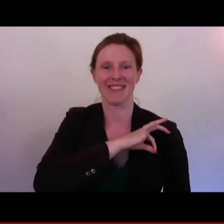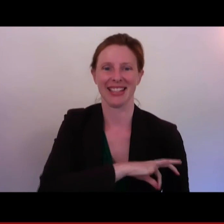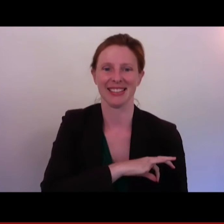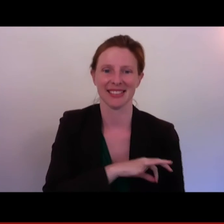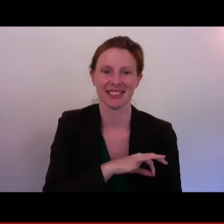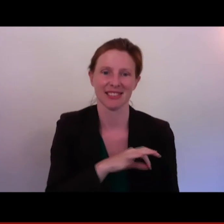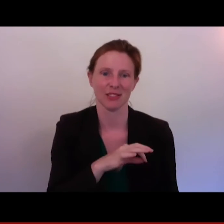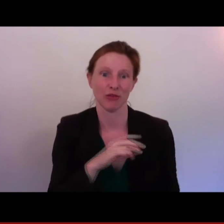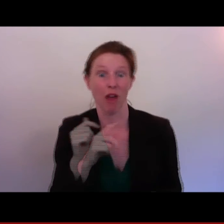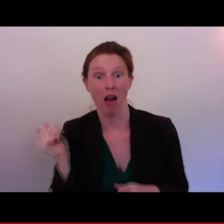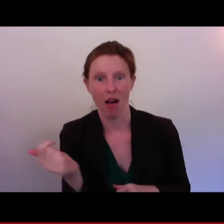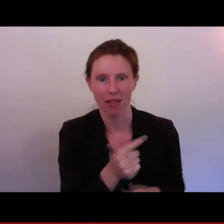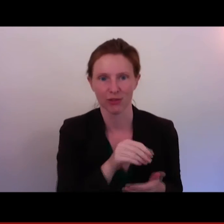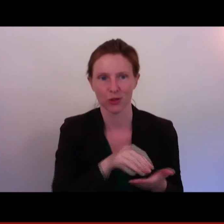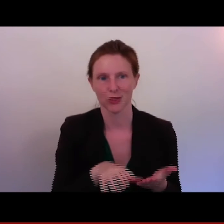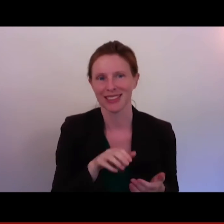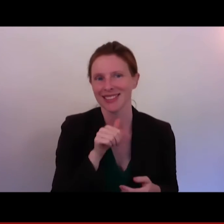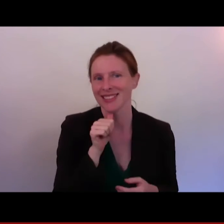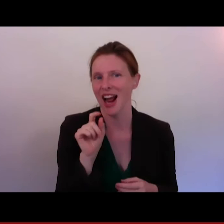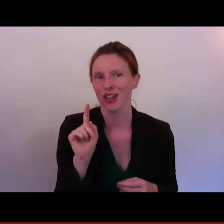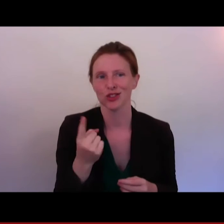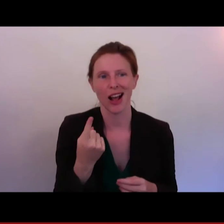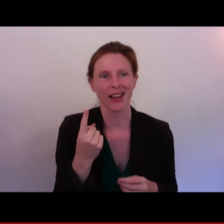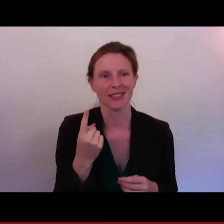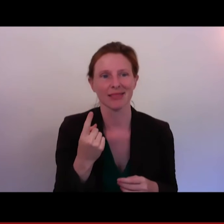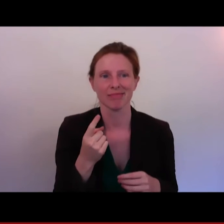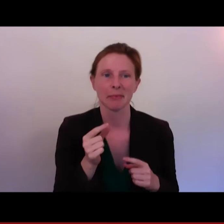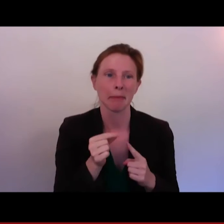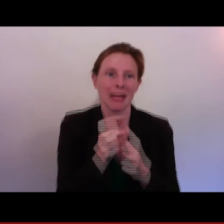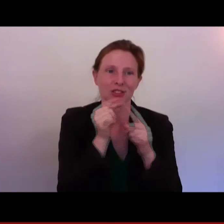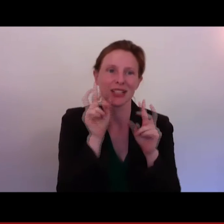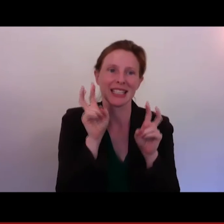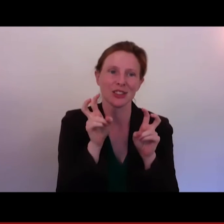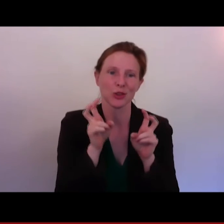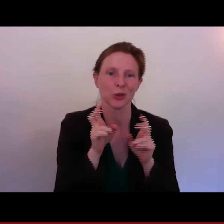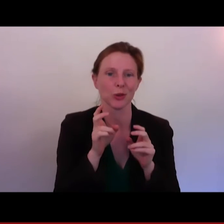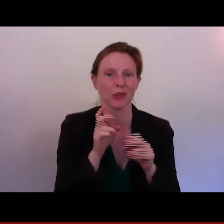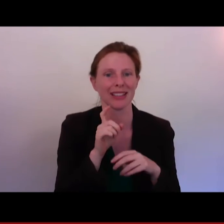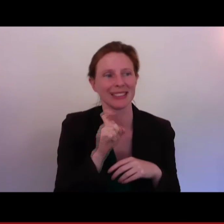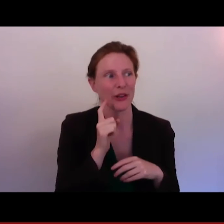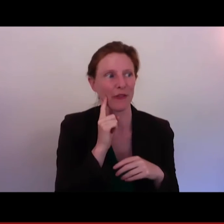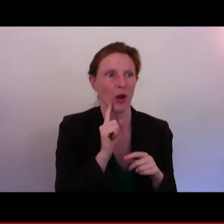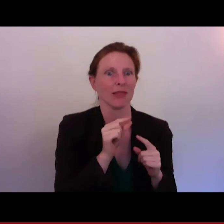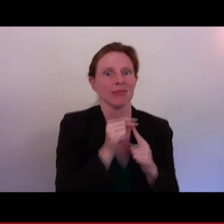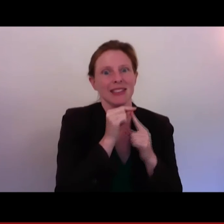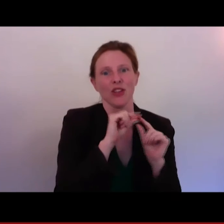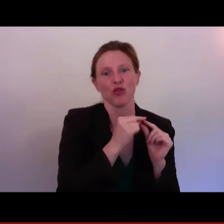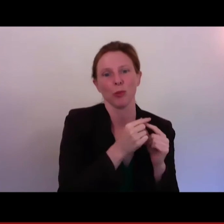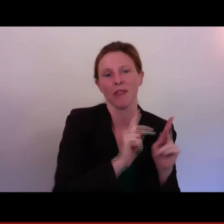they can say how much they can benefit, and not just them but all students would benefit. It's a very special issue